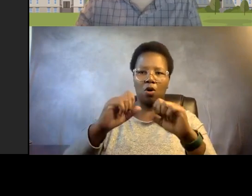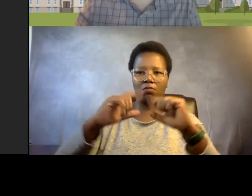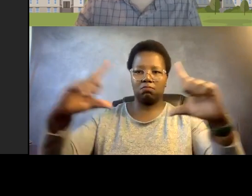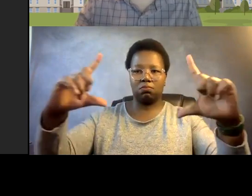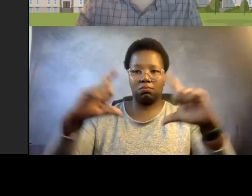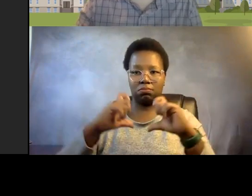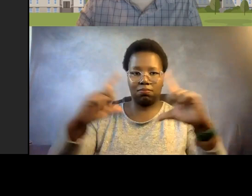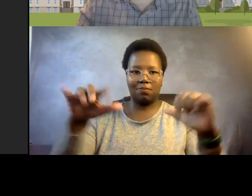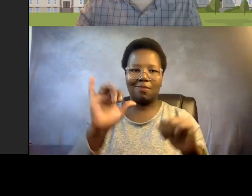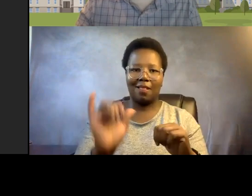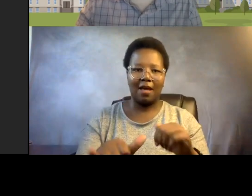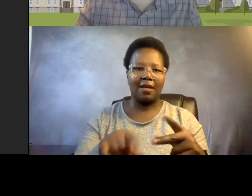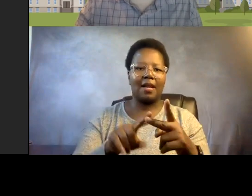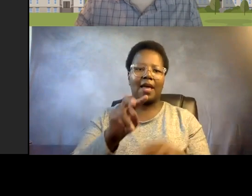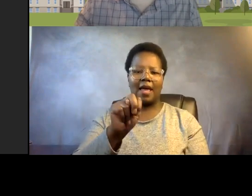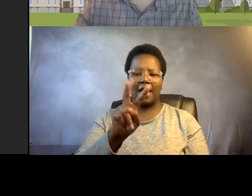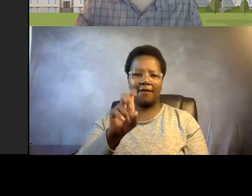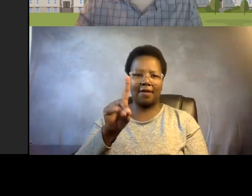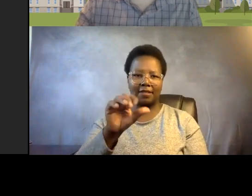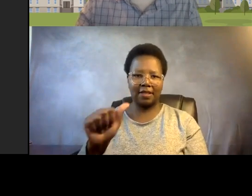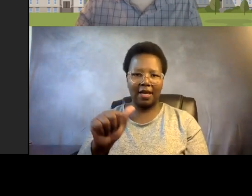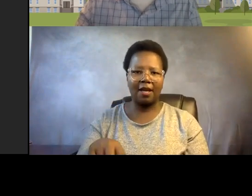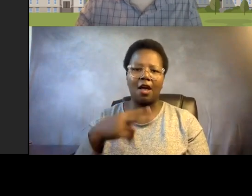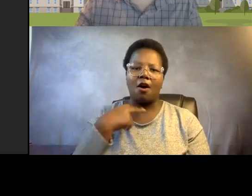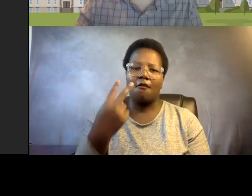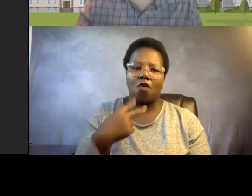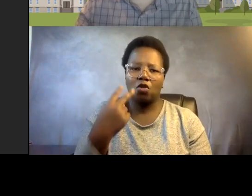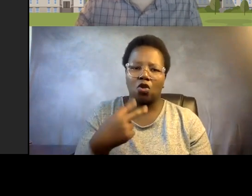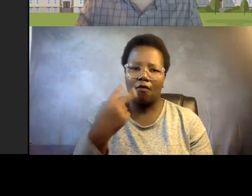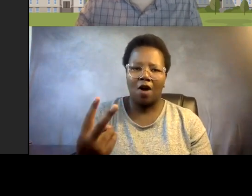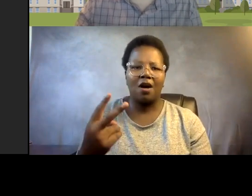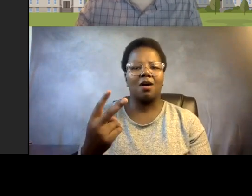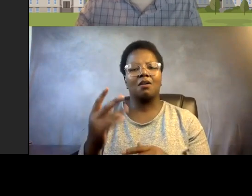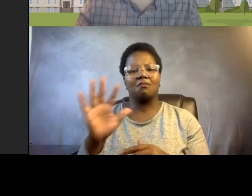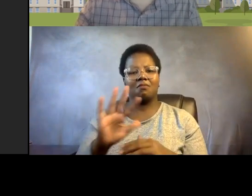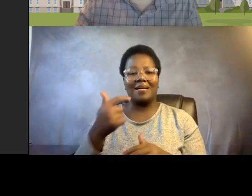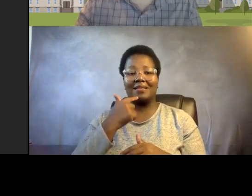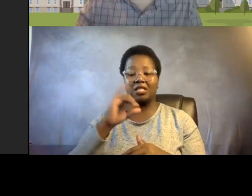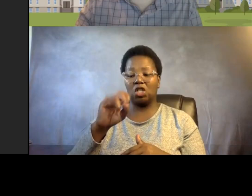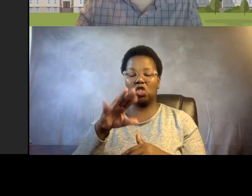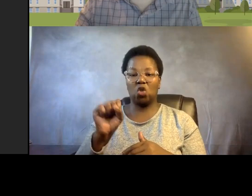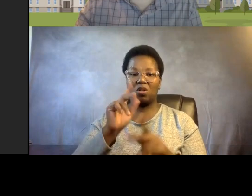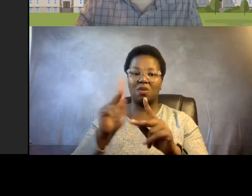our last survey indicated that 54 percent of respondents, JAWS was the primary desktop or